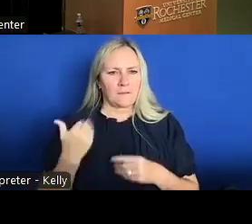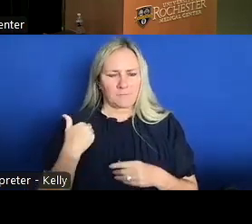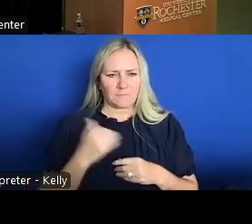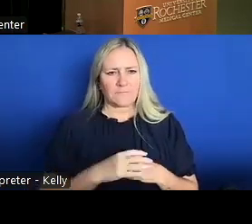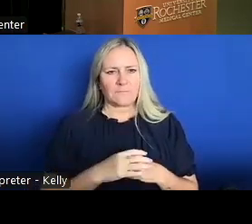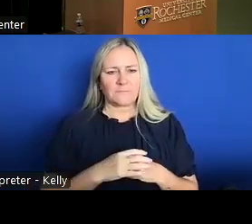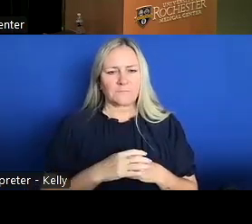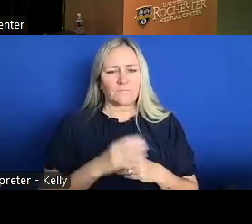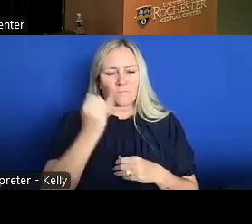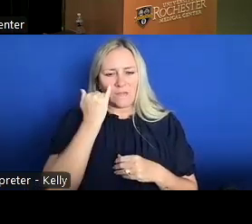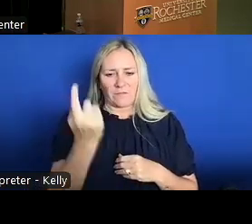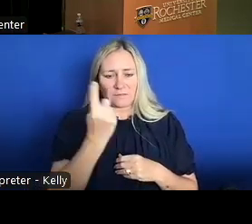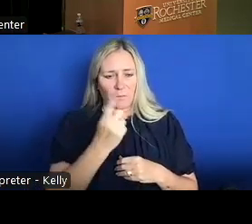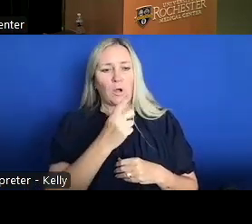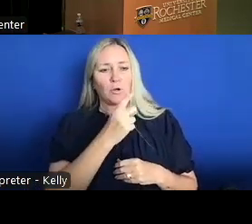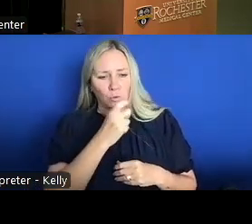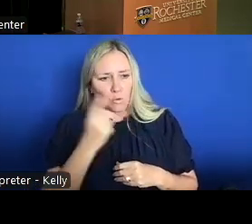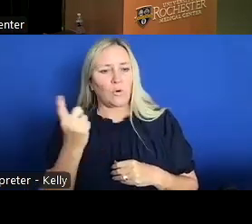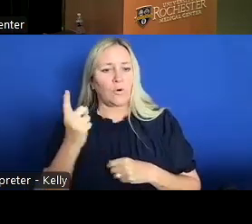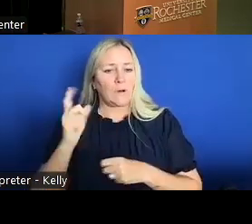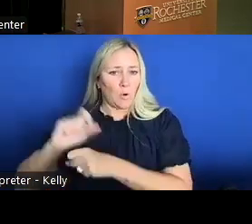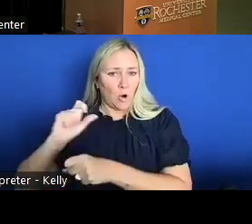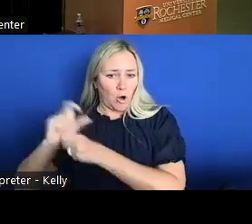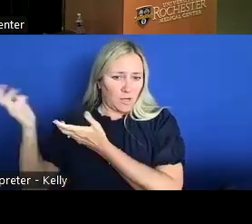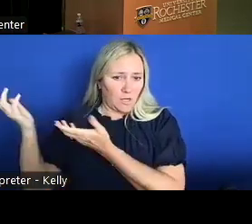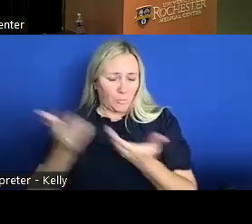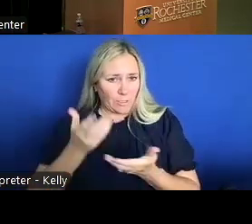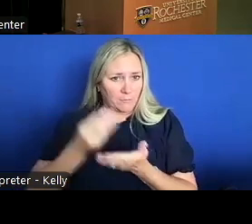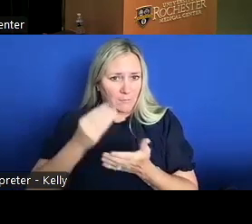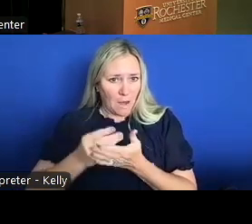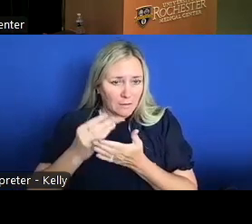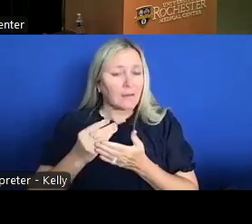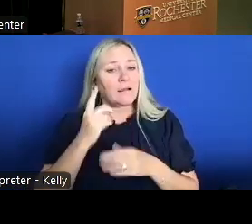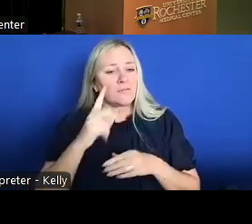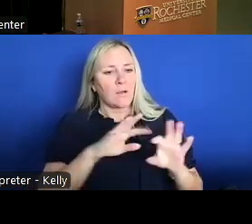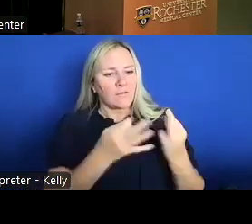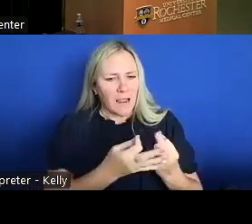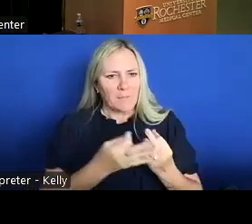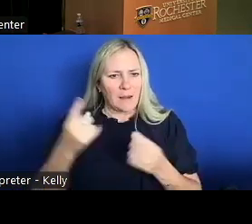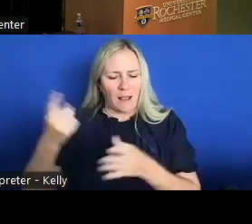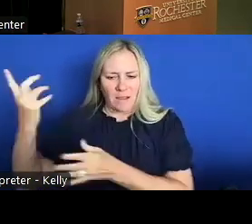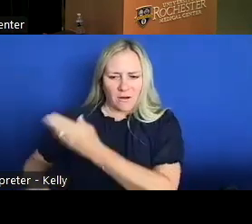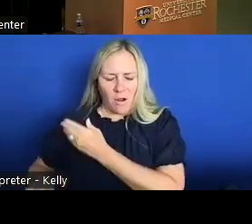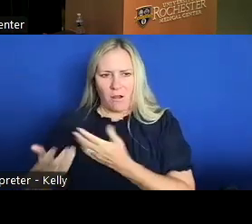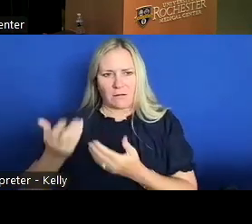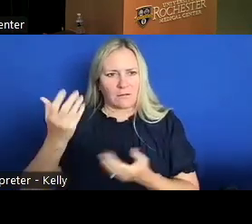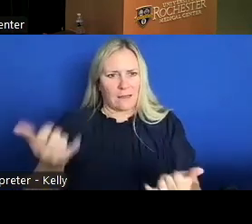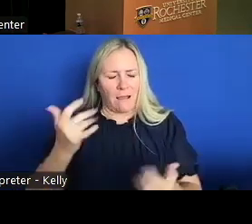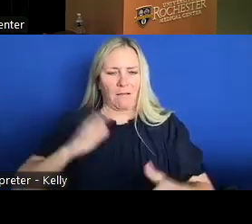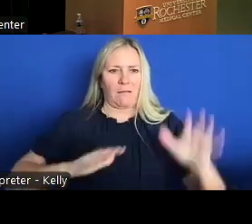or a caregiver primary caregiver is disruptive to all of family functioning and how do we help them